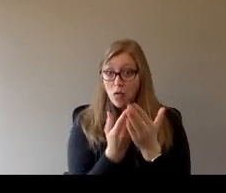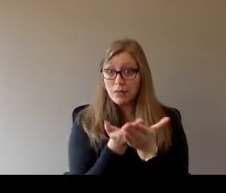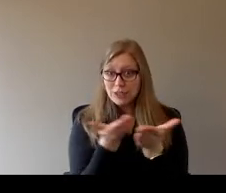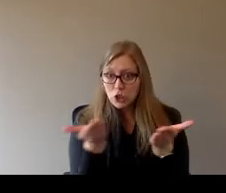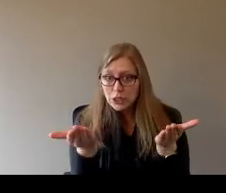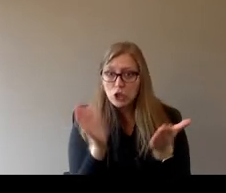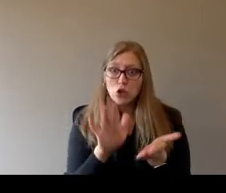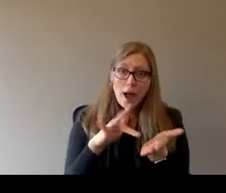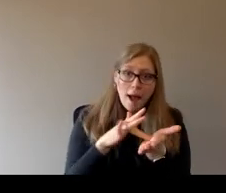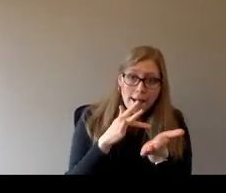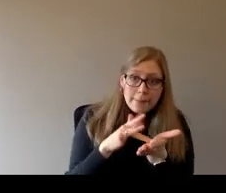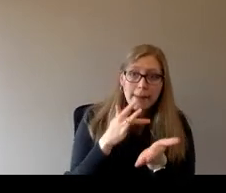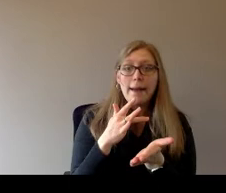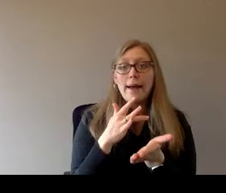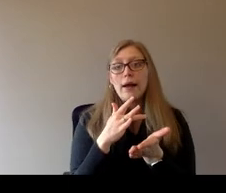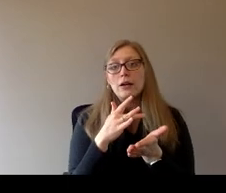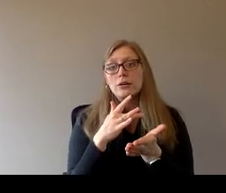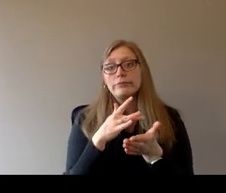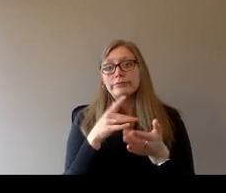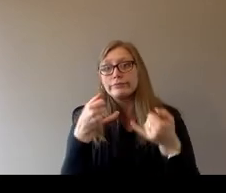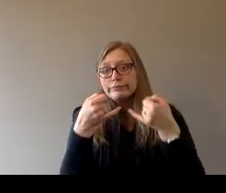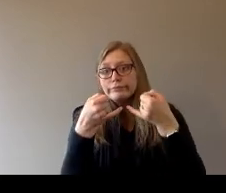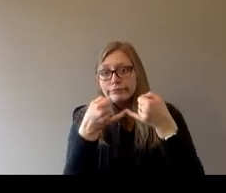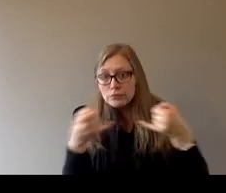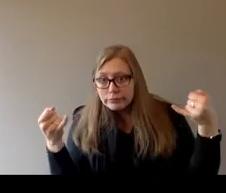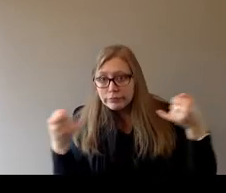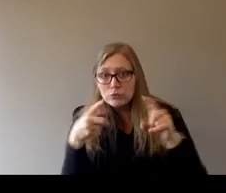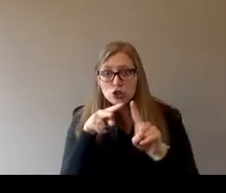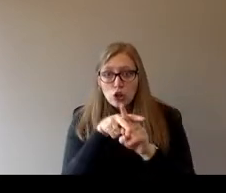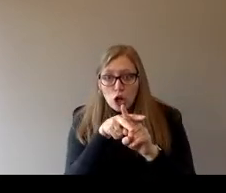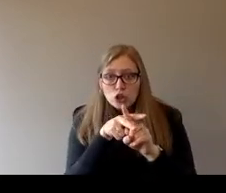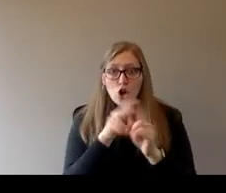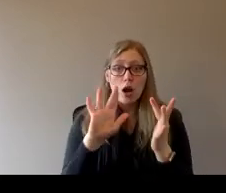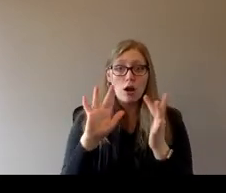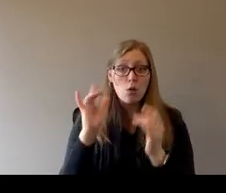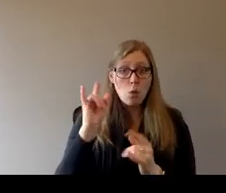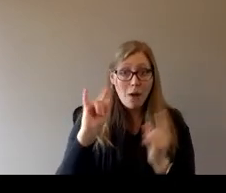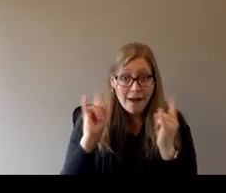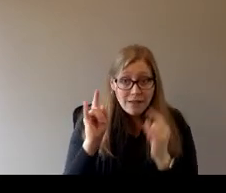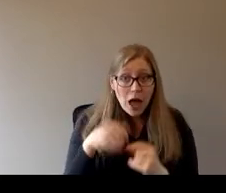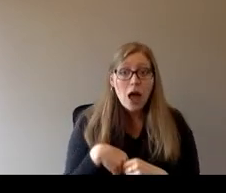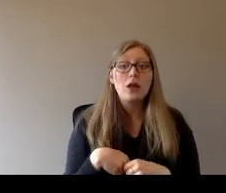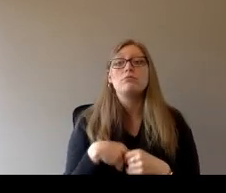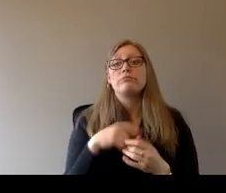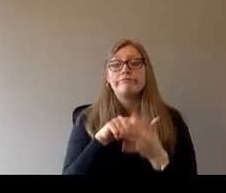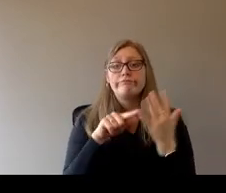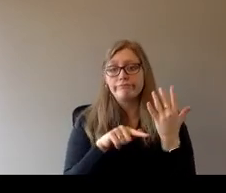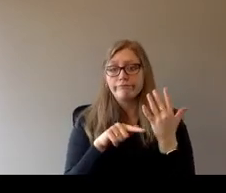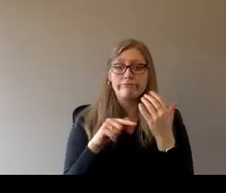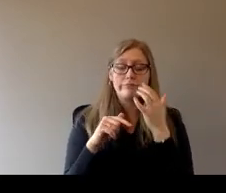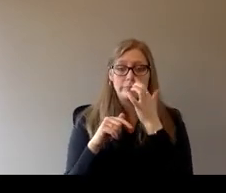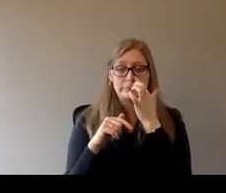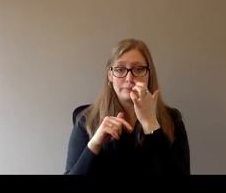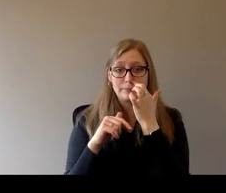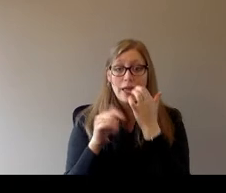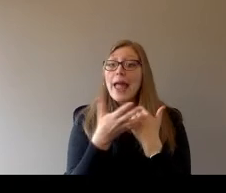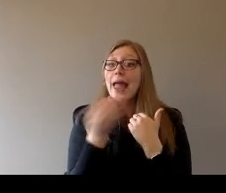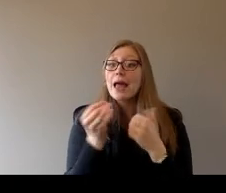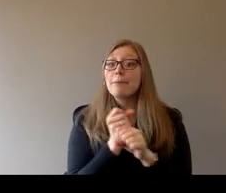Your iPad, a charger, Wifi, etc. And that you are able to keep up with the work.